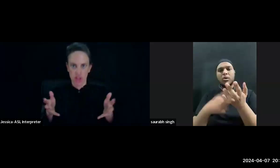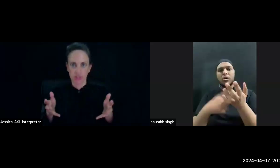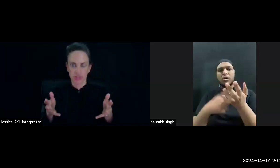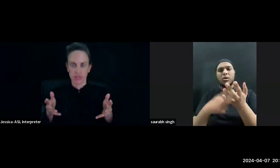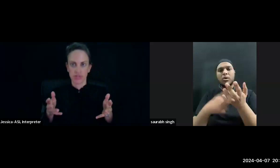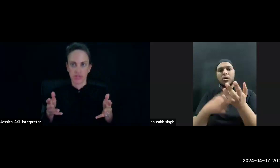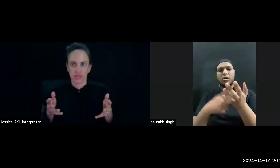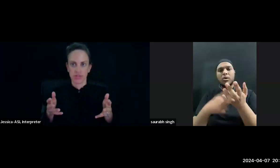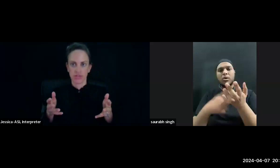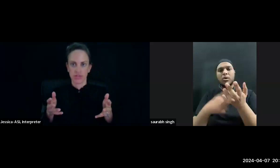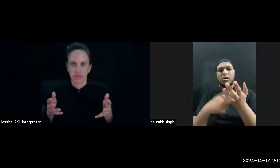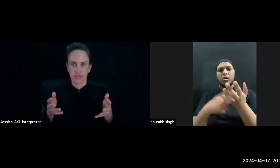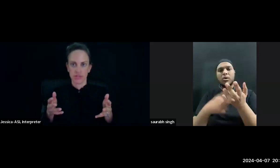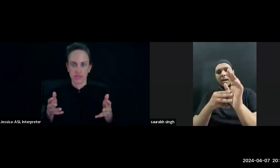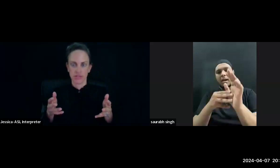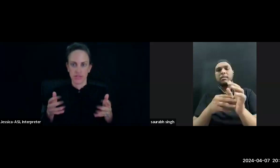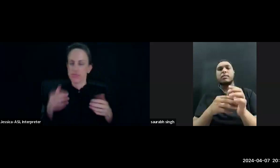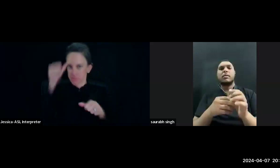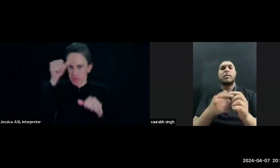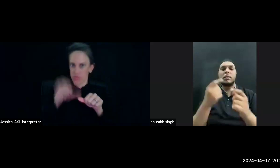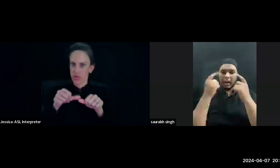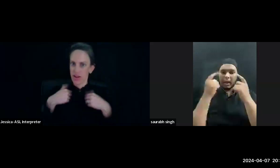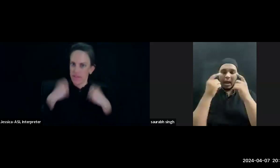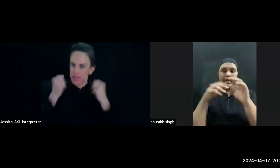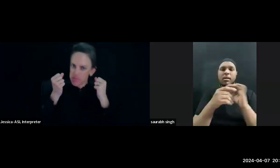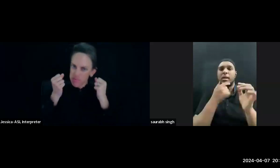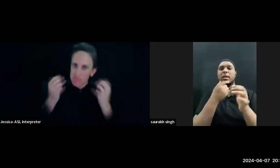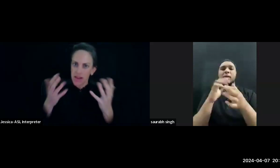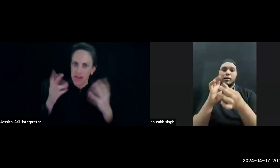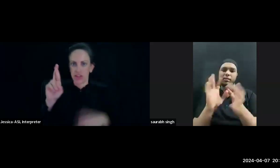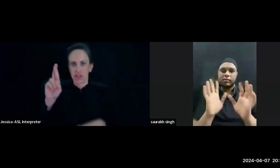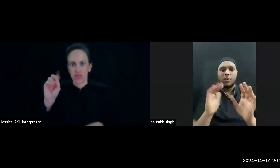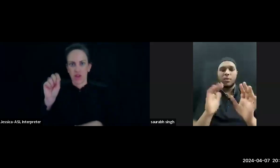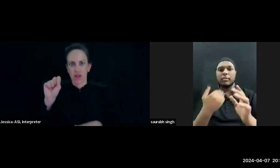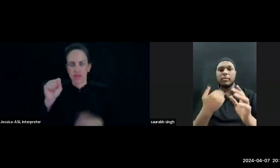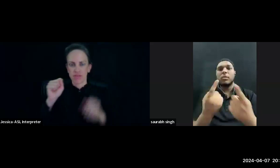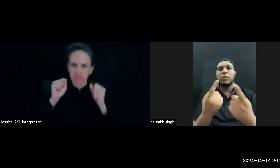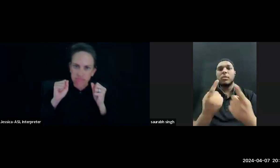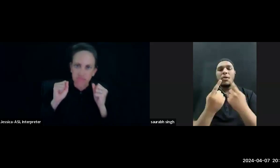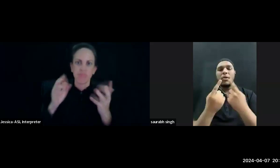cones in each eye. So when you start to lose the rods you start to lose the peripheral vision